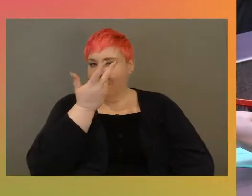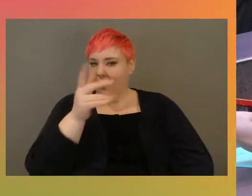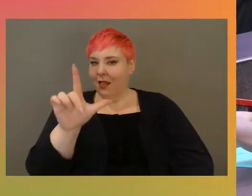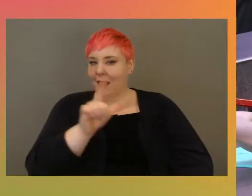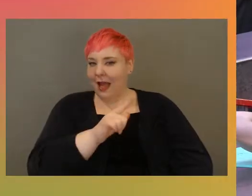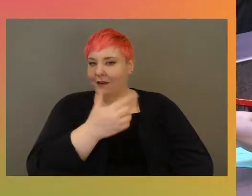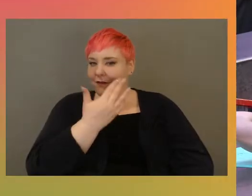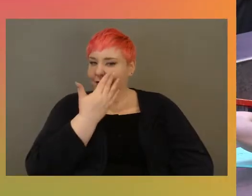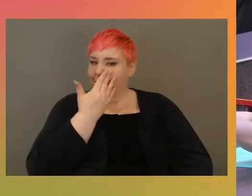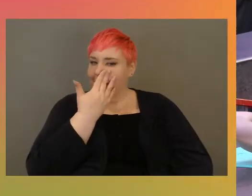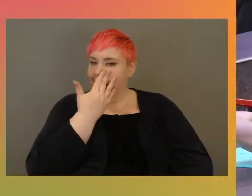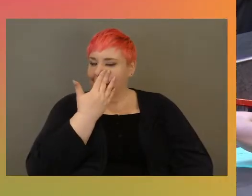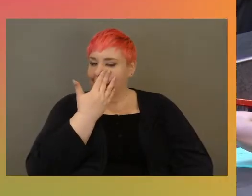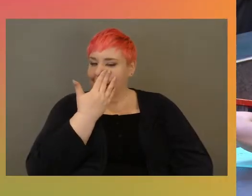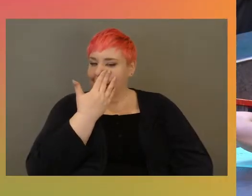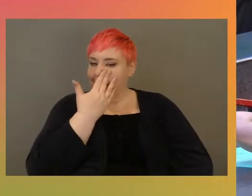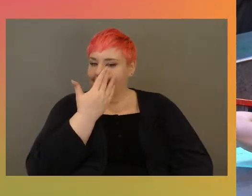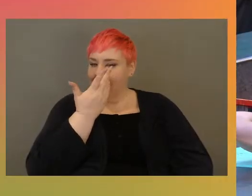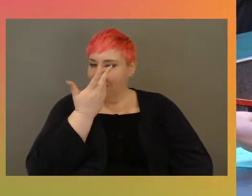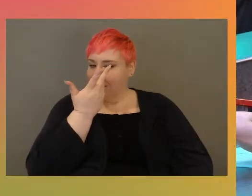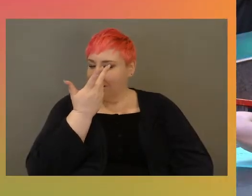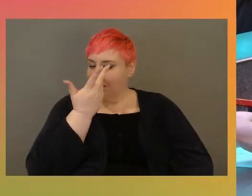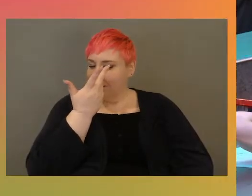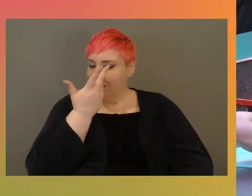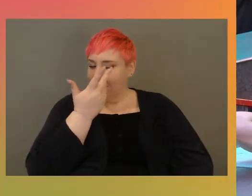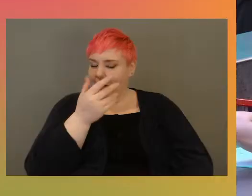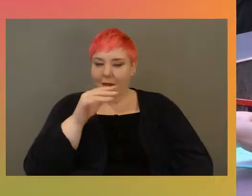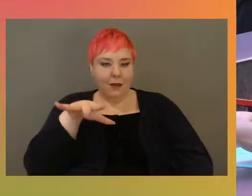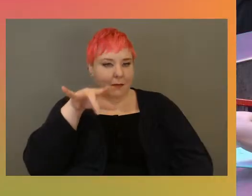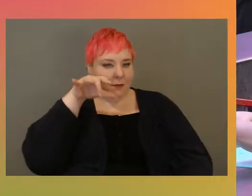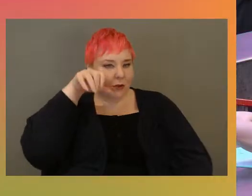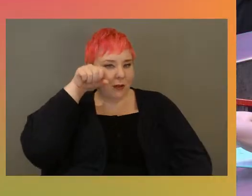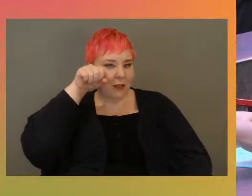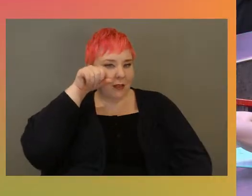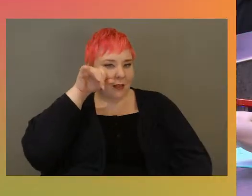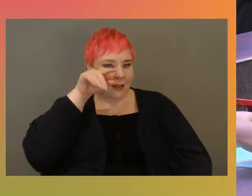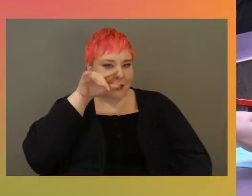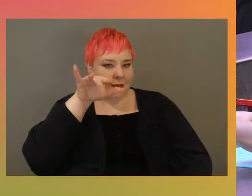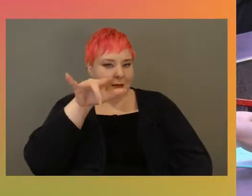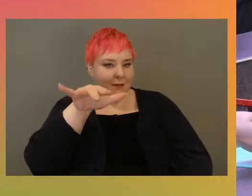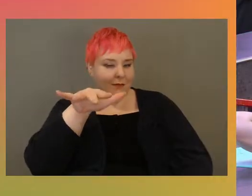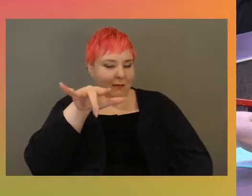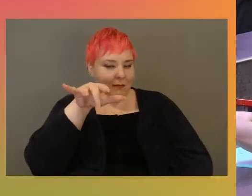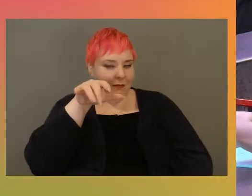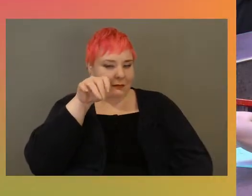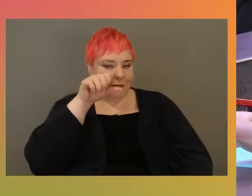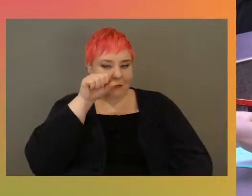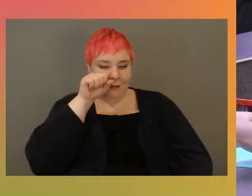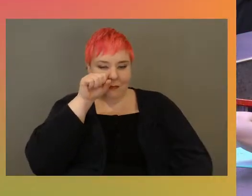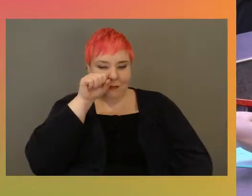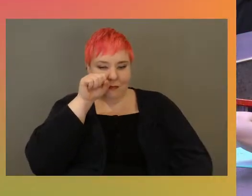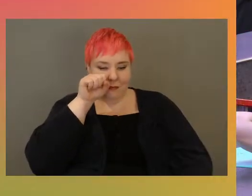OPEN BACKUP, TAKE YOUR FOURTH AND FIFTH FINGER, COVER